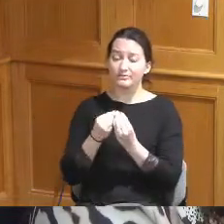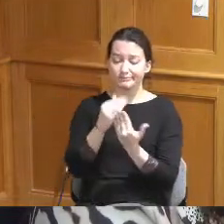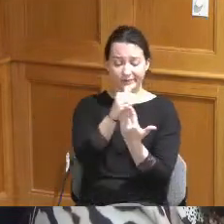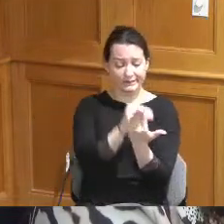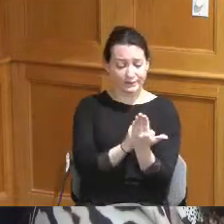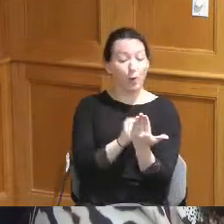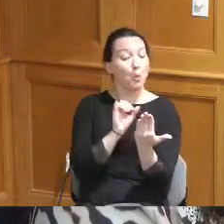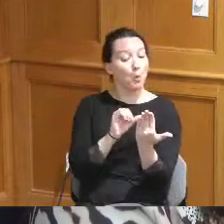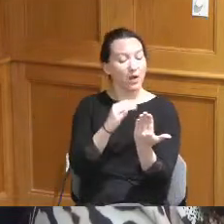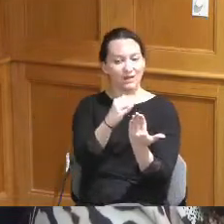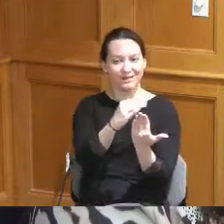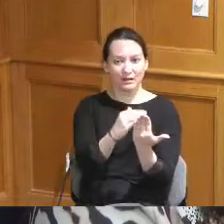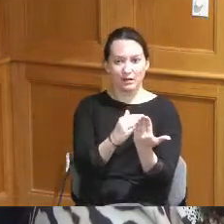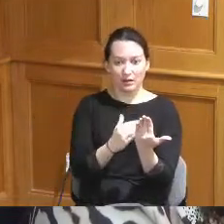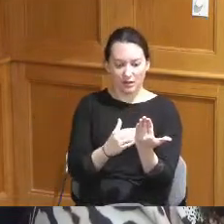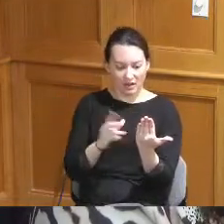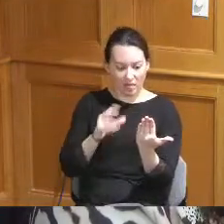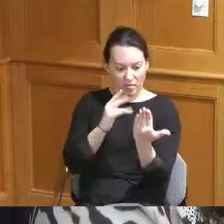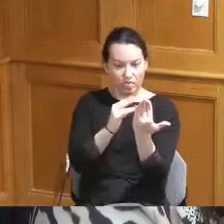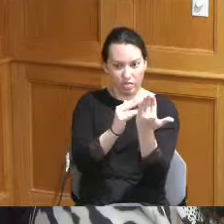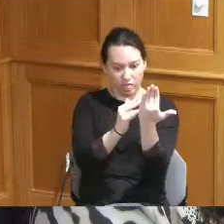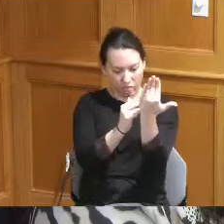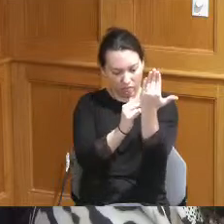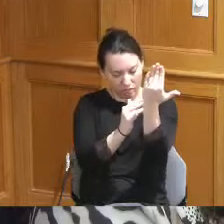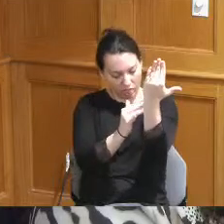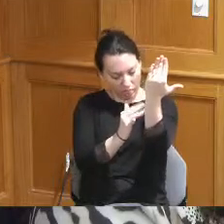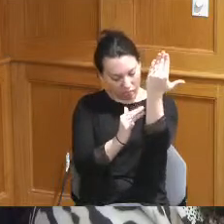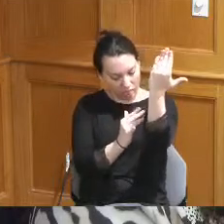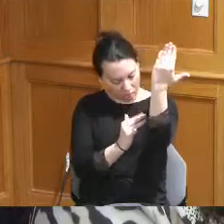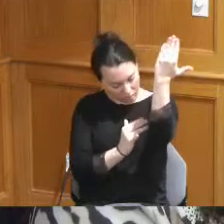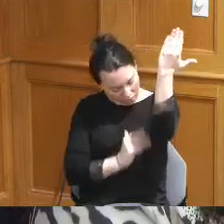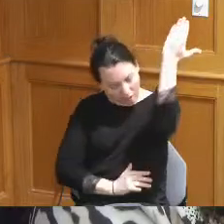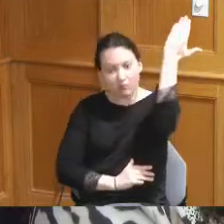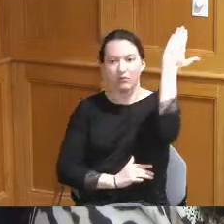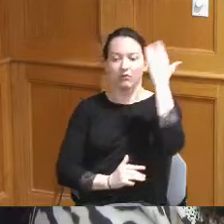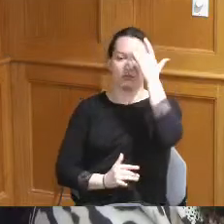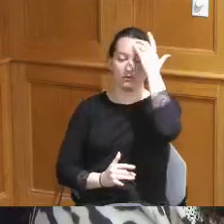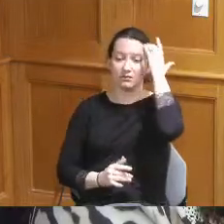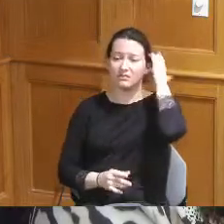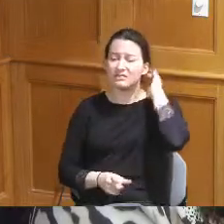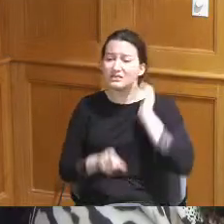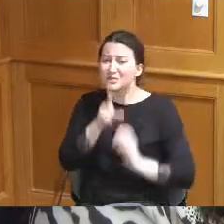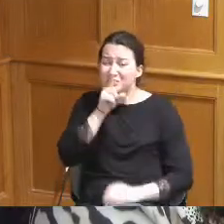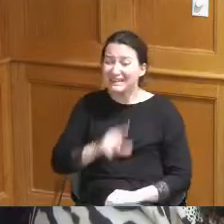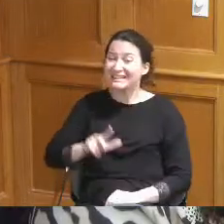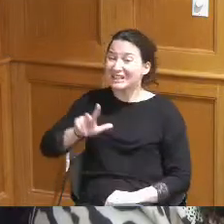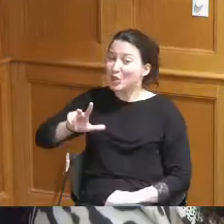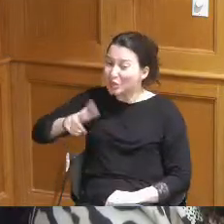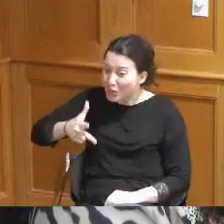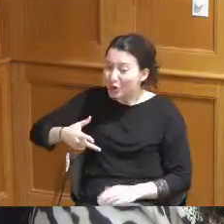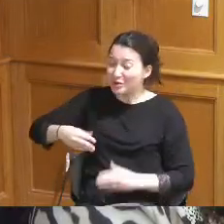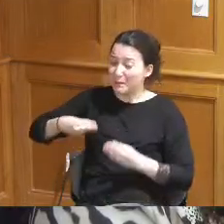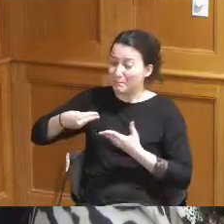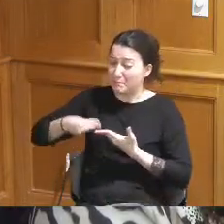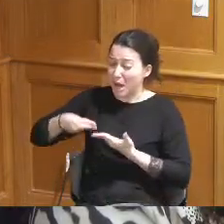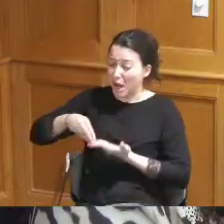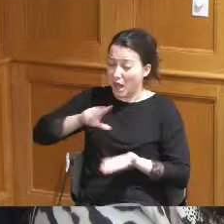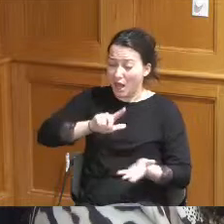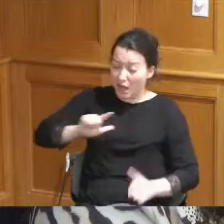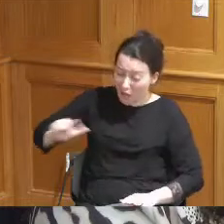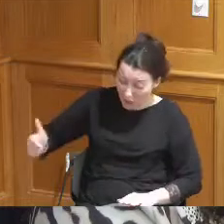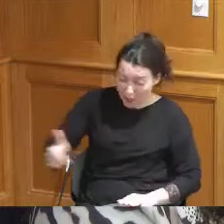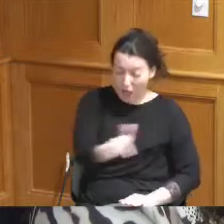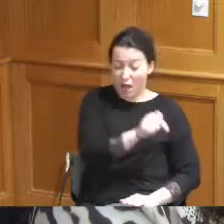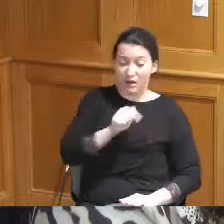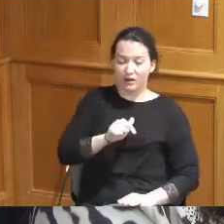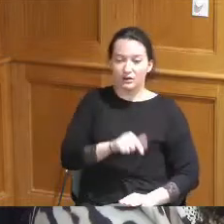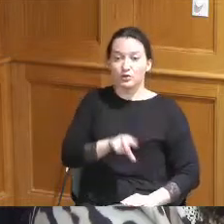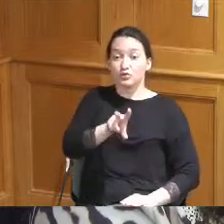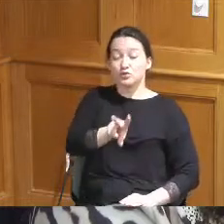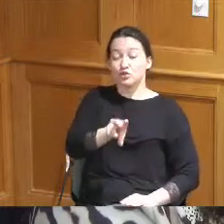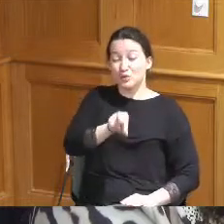and so we have more and more and more and also we really need a third round totaling another 275,000